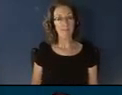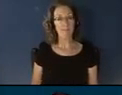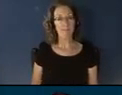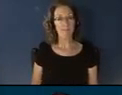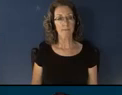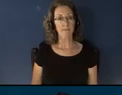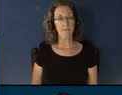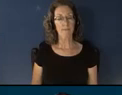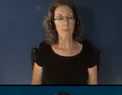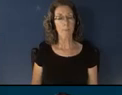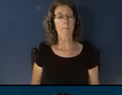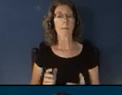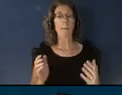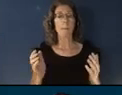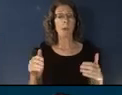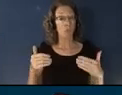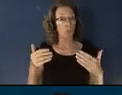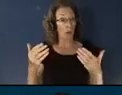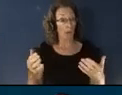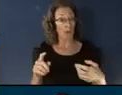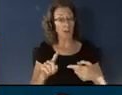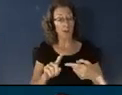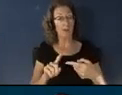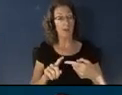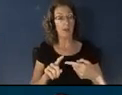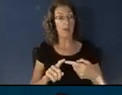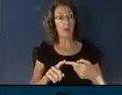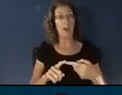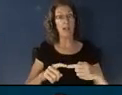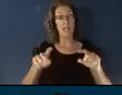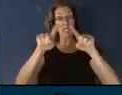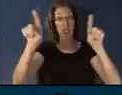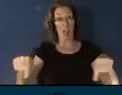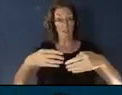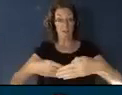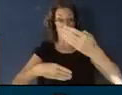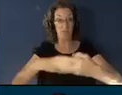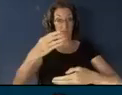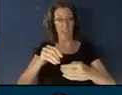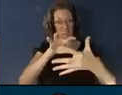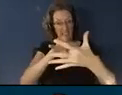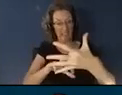Next thing I would recommend is avoid text heavy slides. That were in other words I wouldn't go and